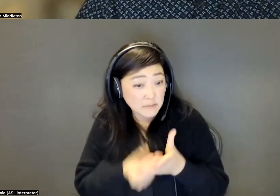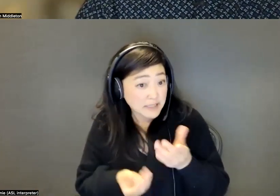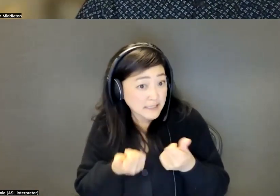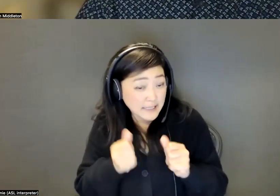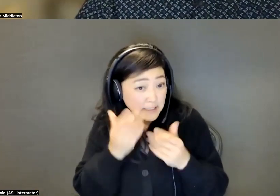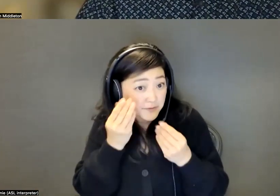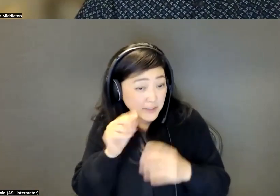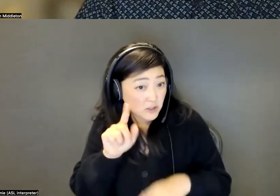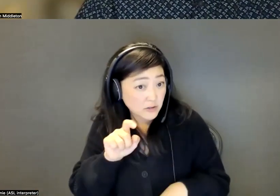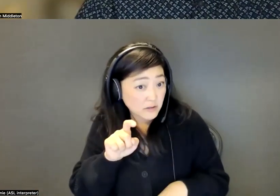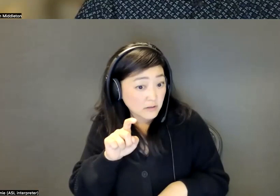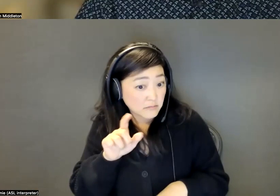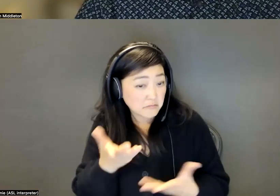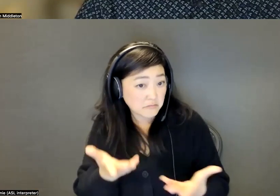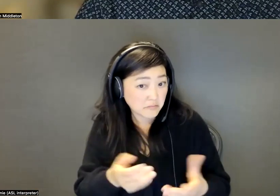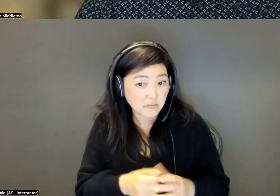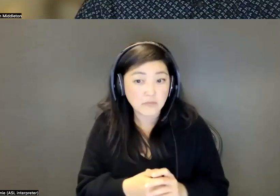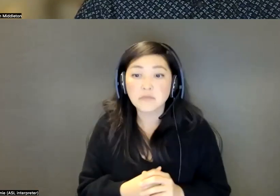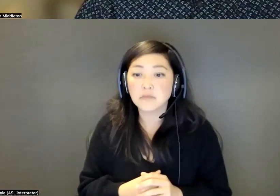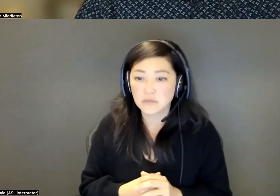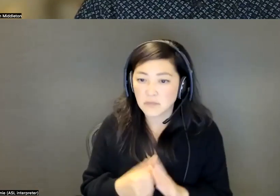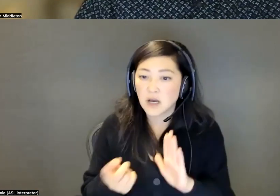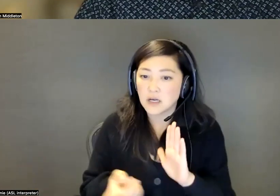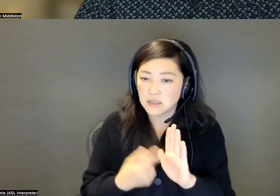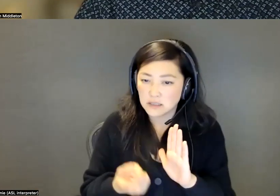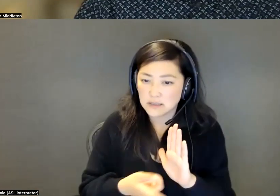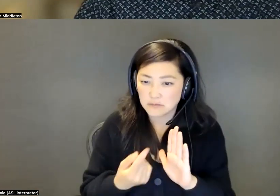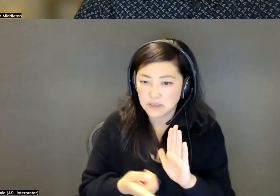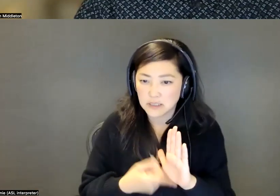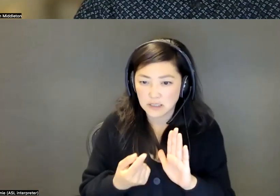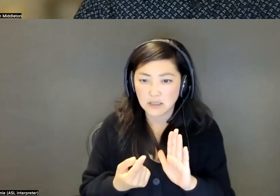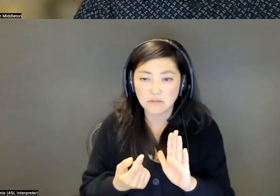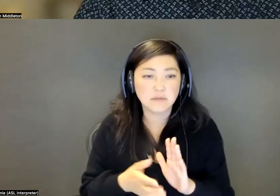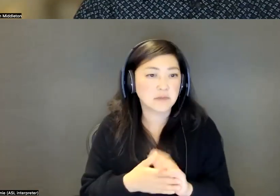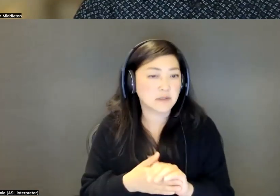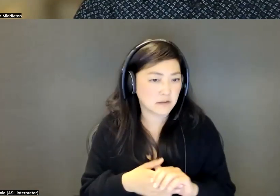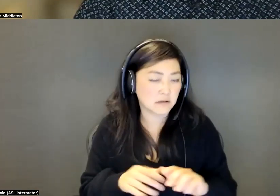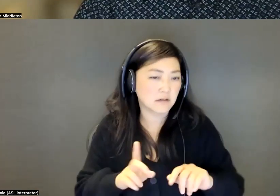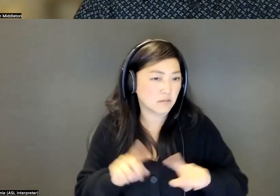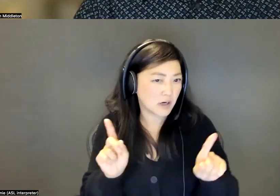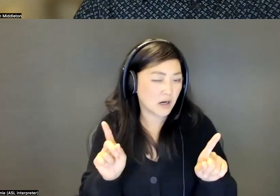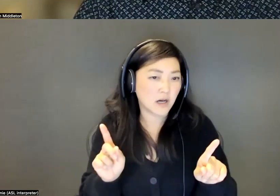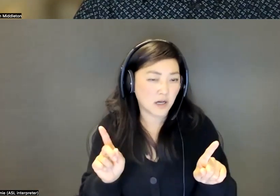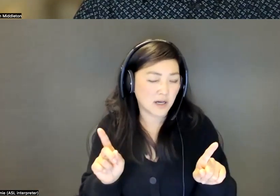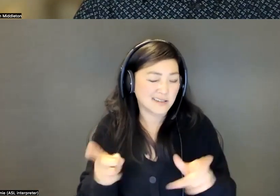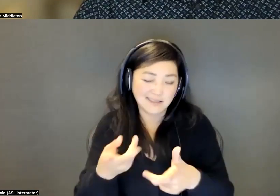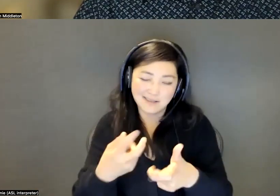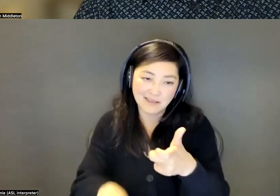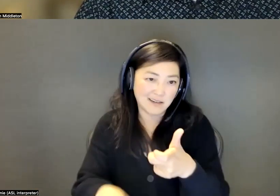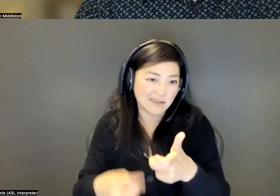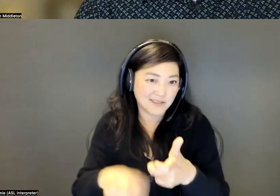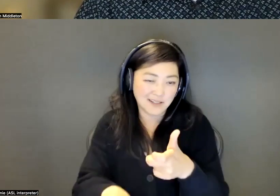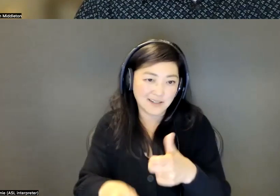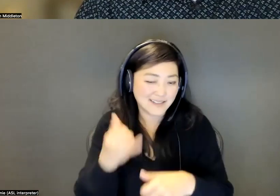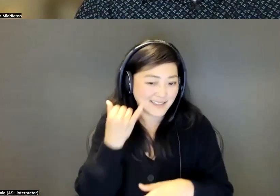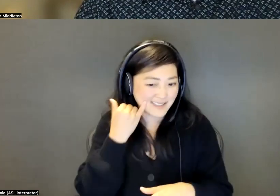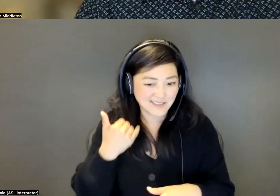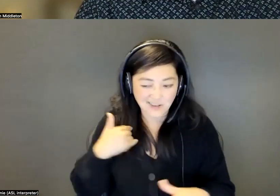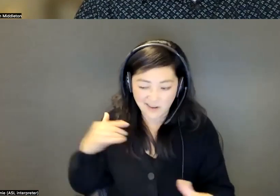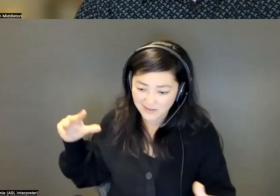Kieron: Sometimes, but I think the sheer scale of it is difficult when you've got 18 million titles.